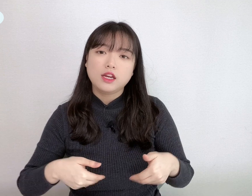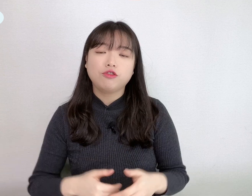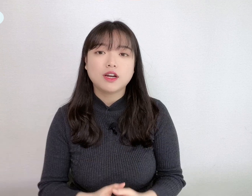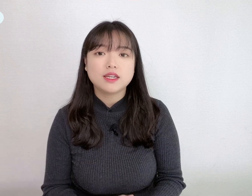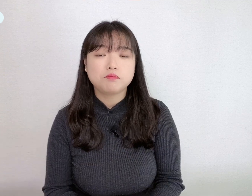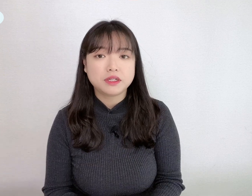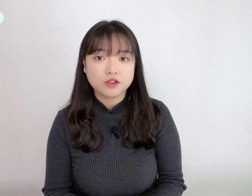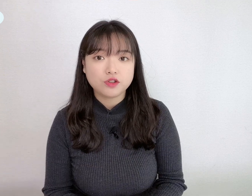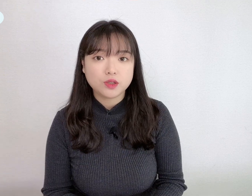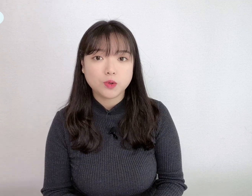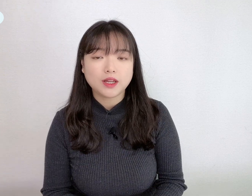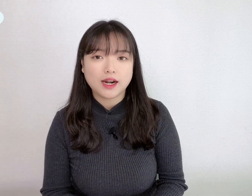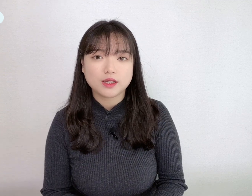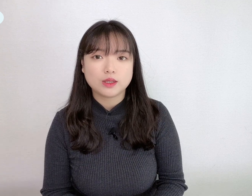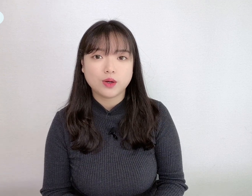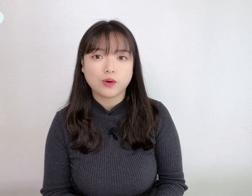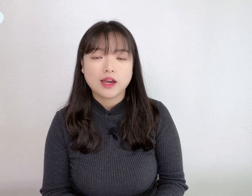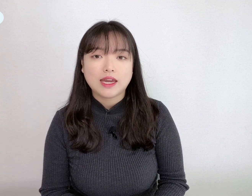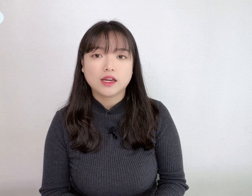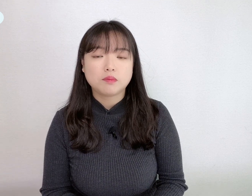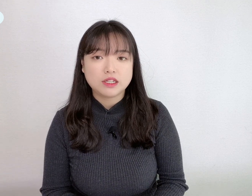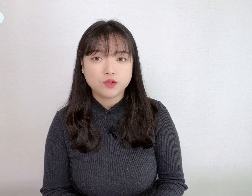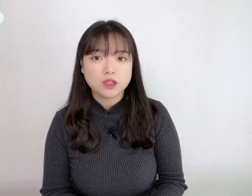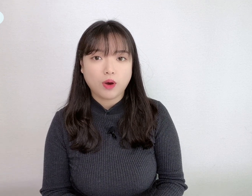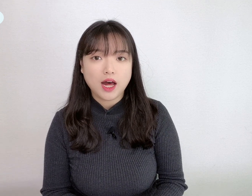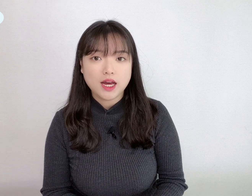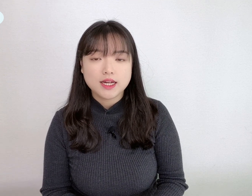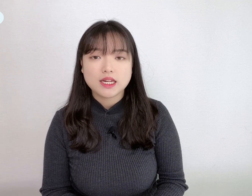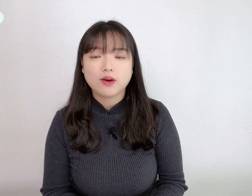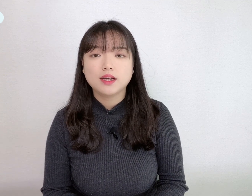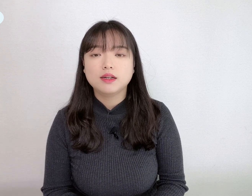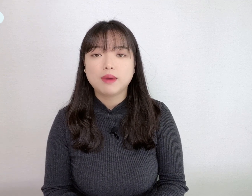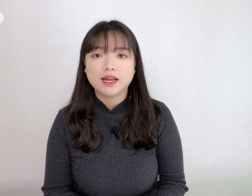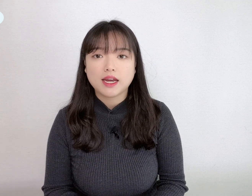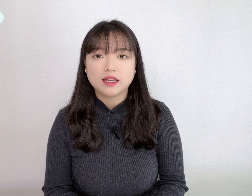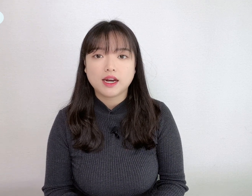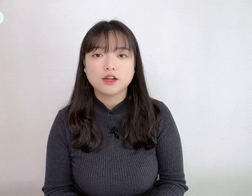and I need comfort today. It would also be good for you to remember that sign language is distinguished